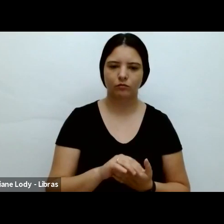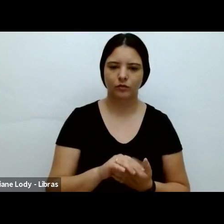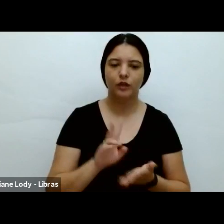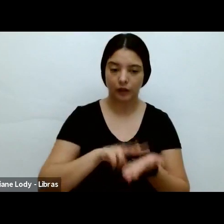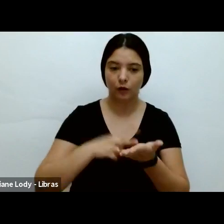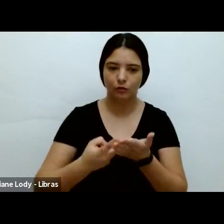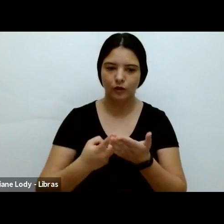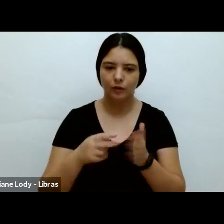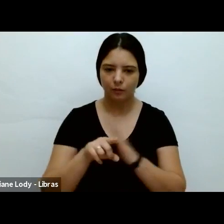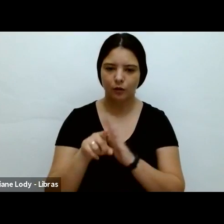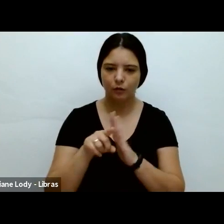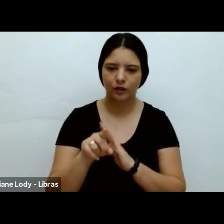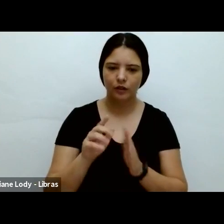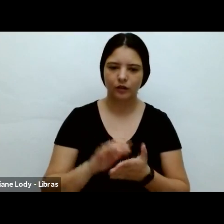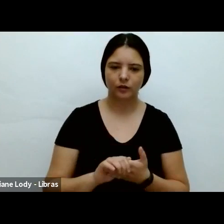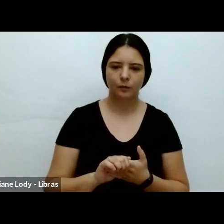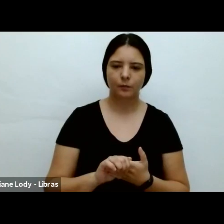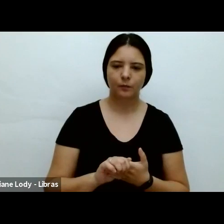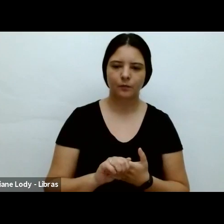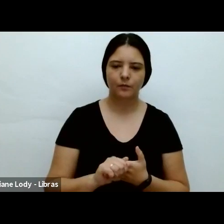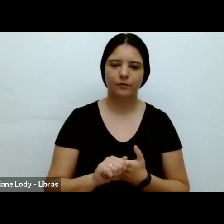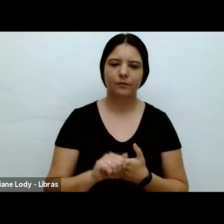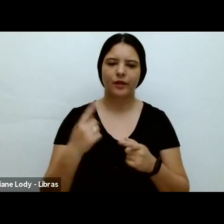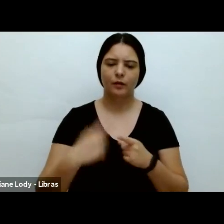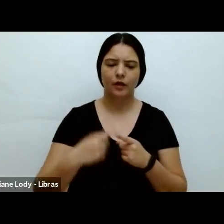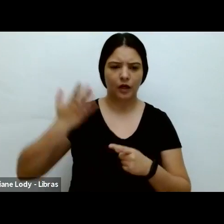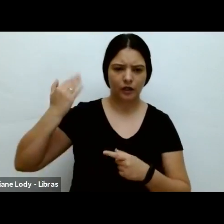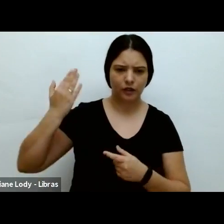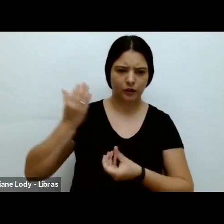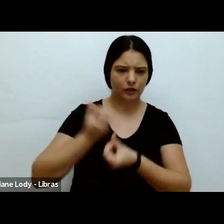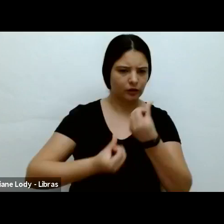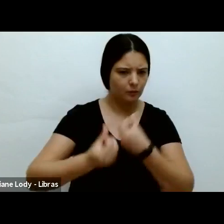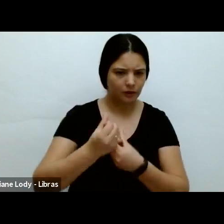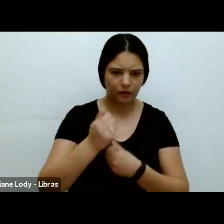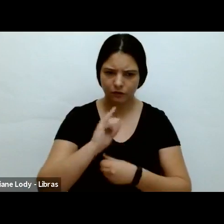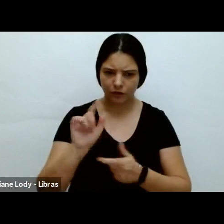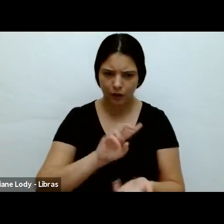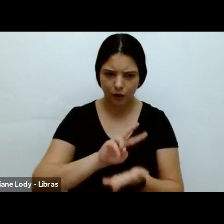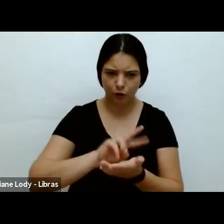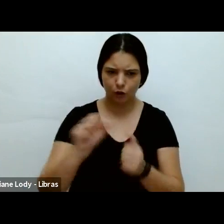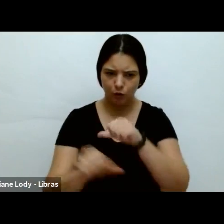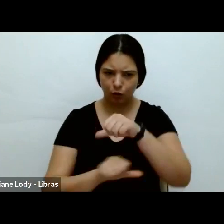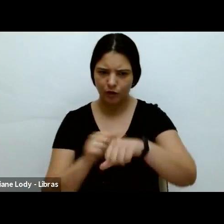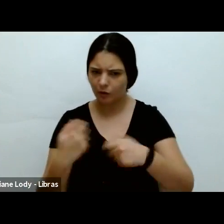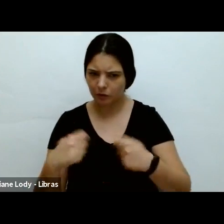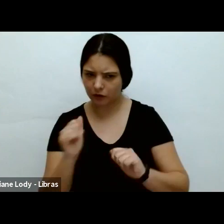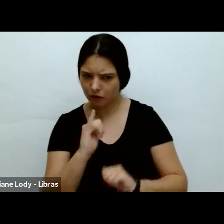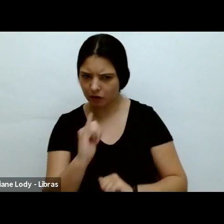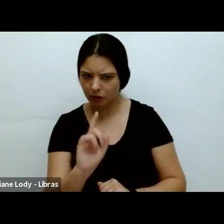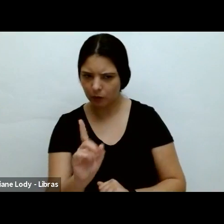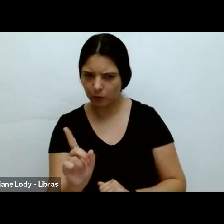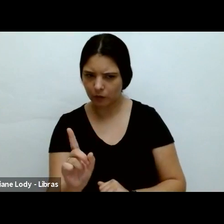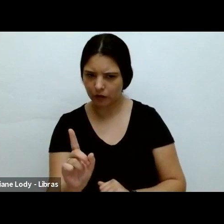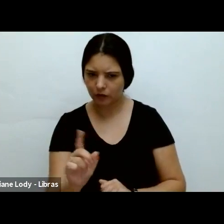follow up call myself a lot myself a lot. after the monarchy. Okay. Sorry, sir Okay. Sorry, sorry bu